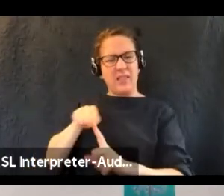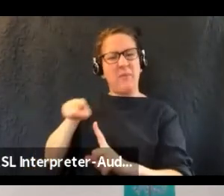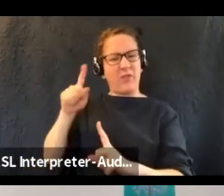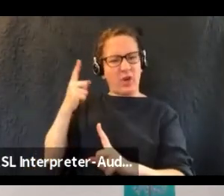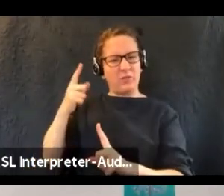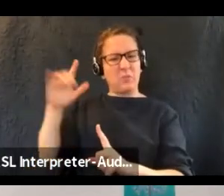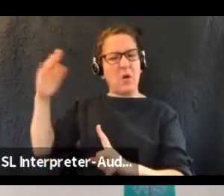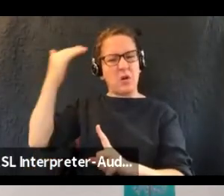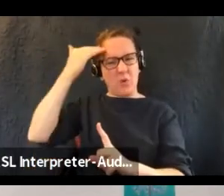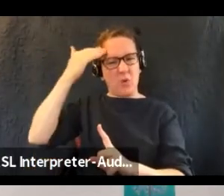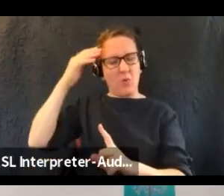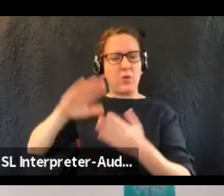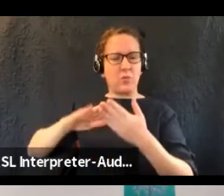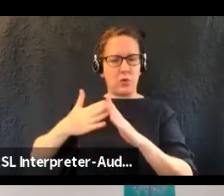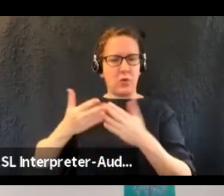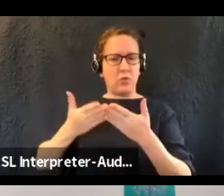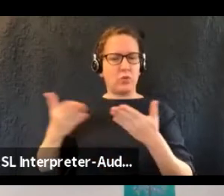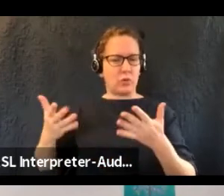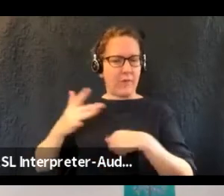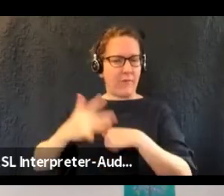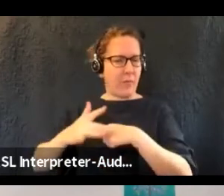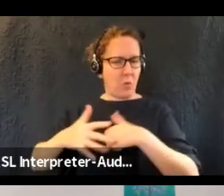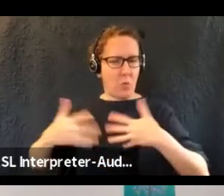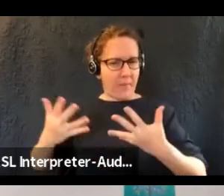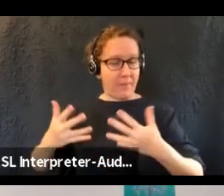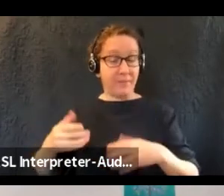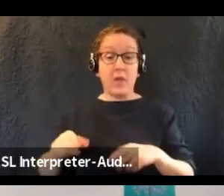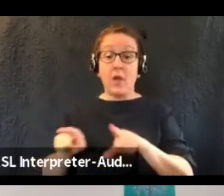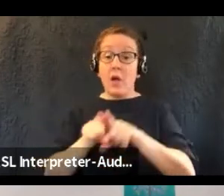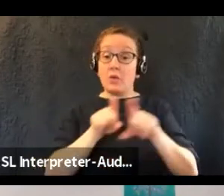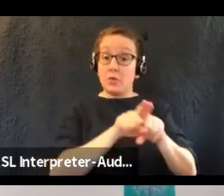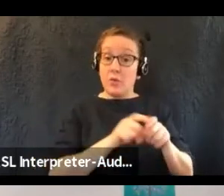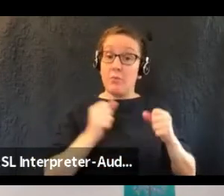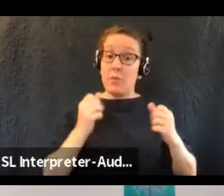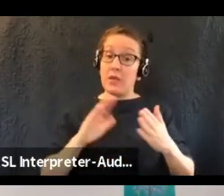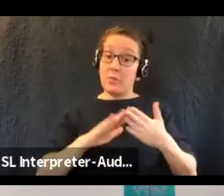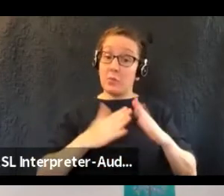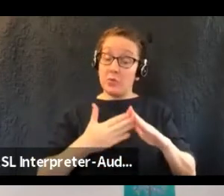Also, many communities will have a Center for Independent Living which is a consumer